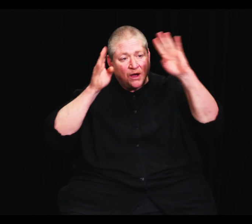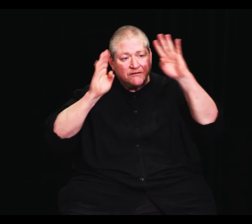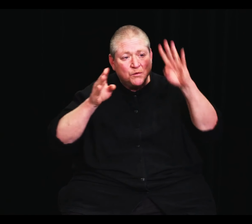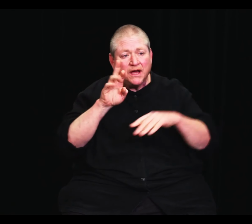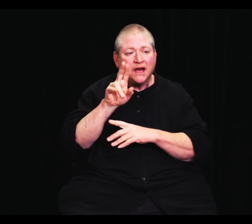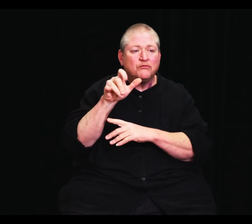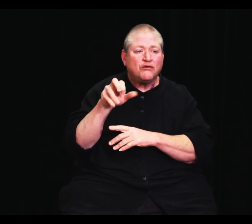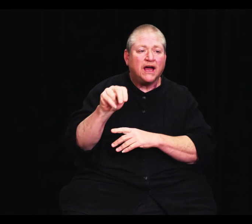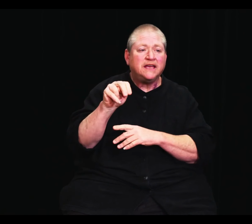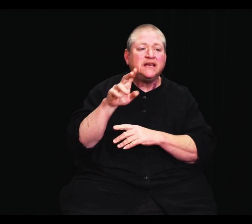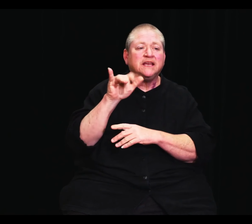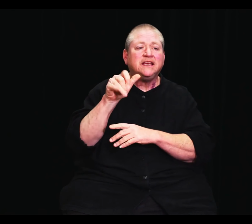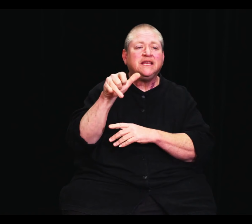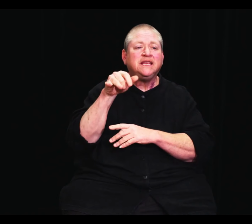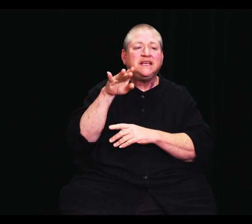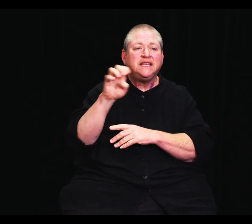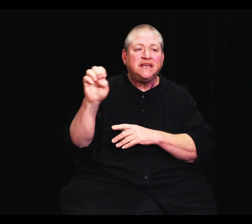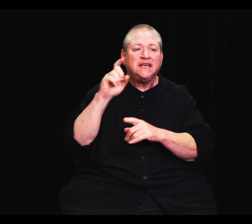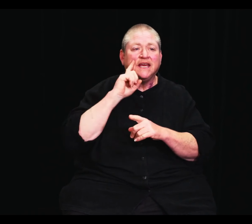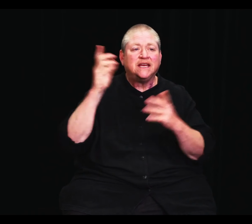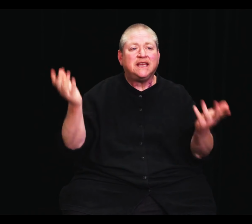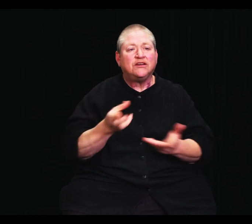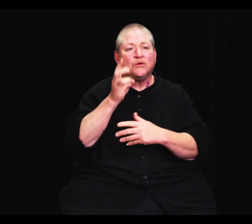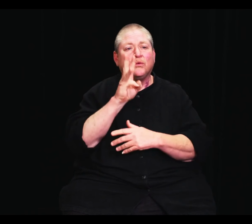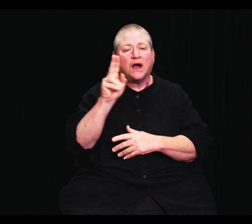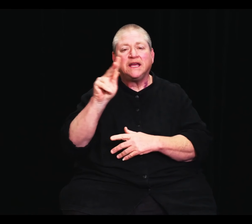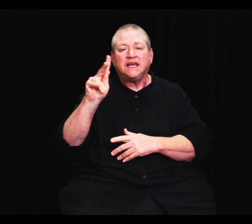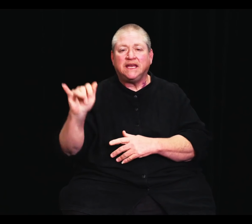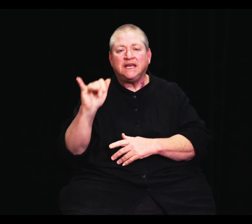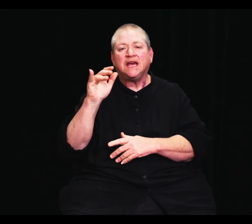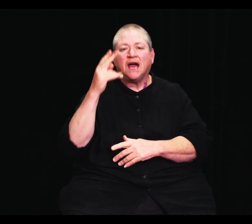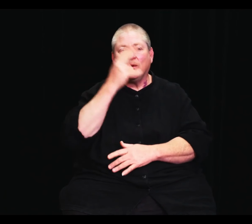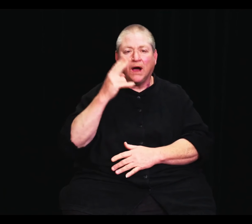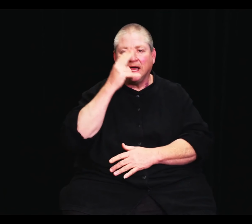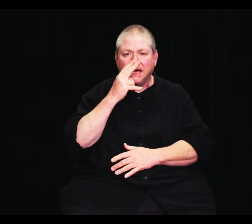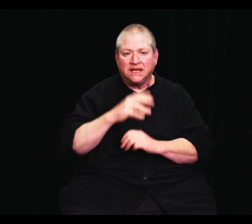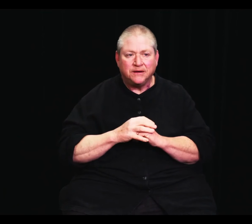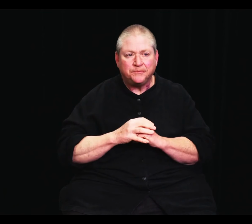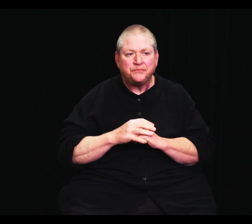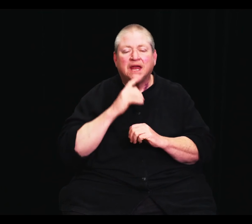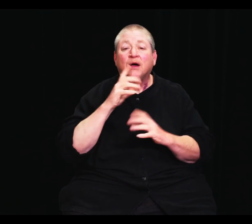and I am so happy to be one of the students graduating today! Hi, everyone. I am Ryan Yee